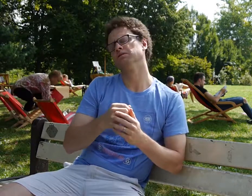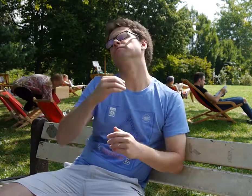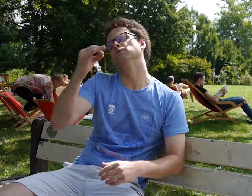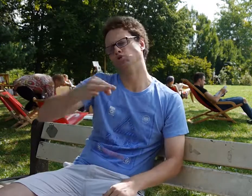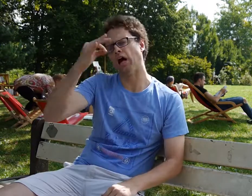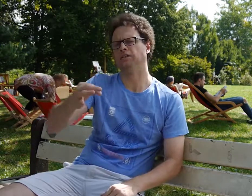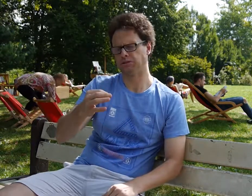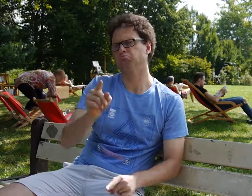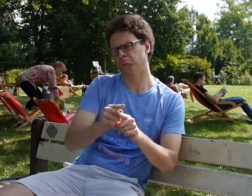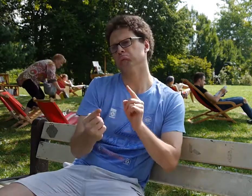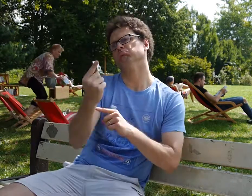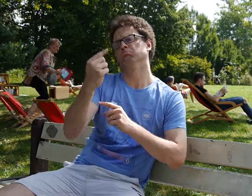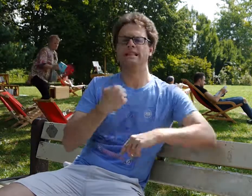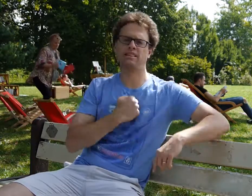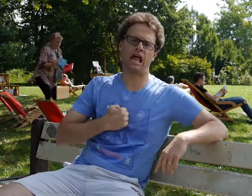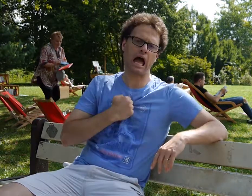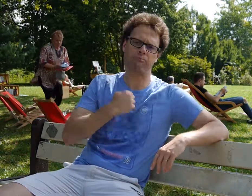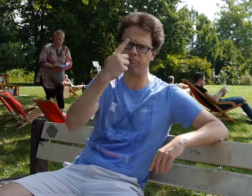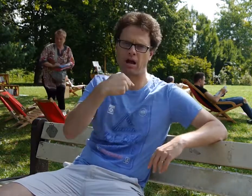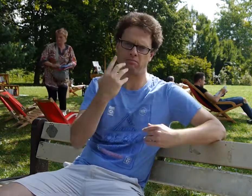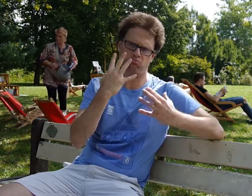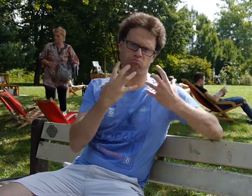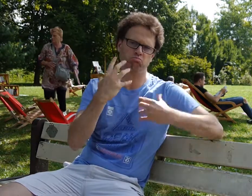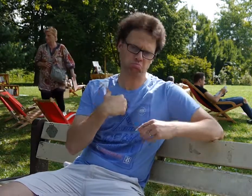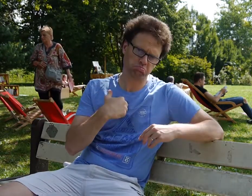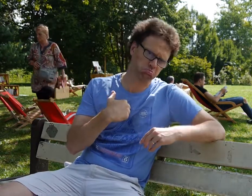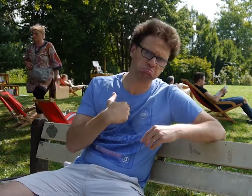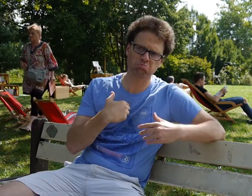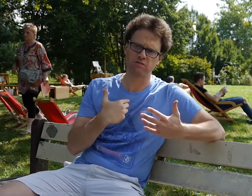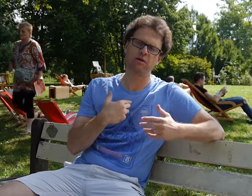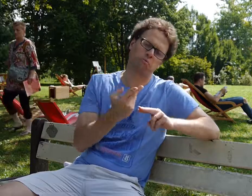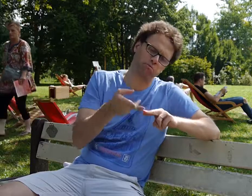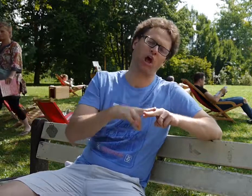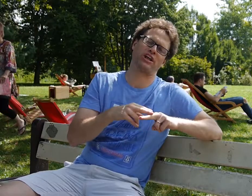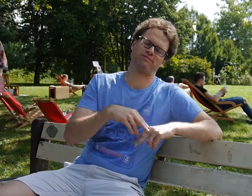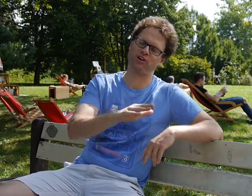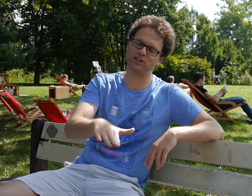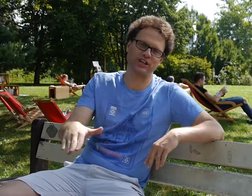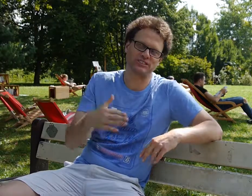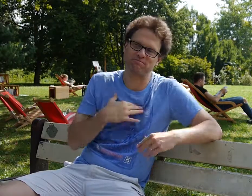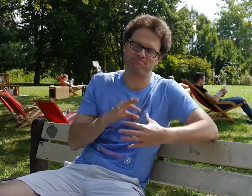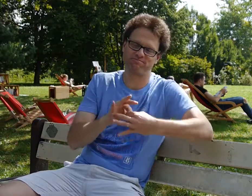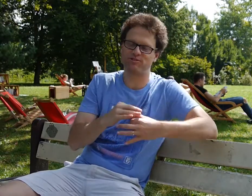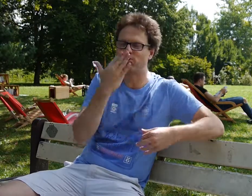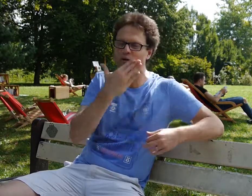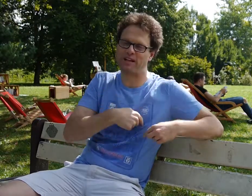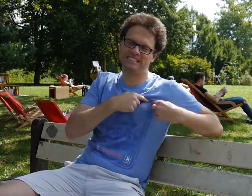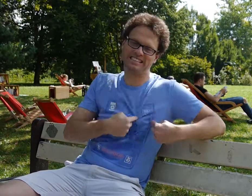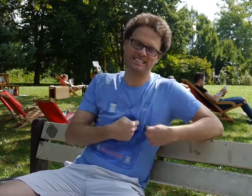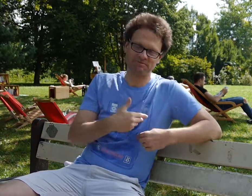Sometimes I also do drama using the dramatic expressions on my face. I am more attached to children, I love to give them warmth and kindness.